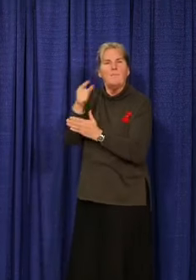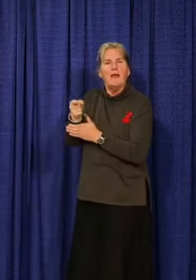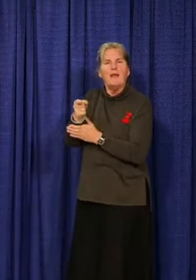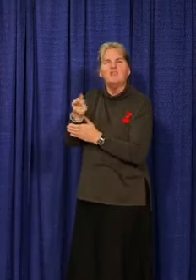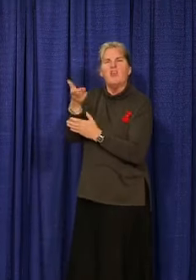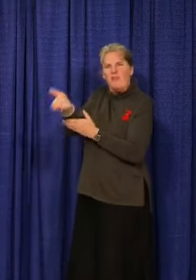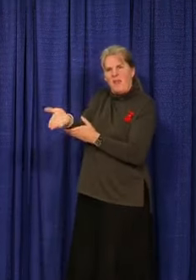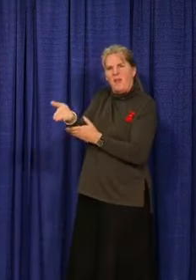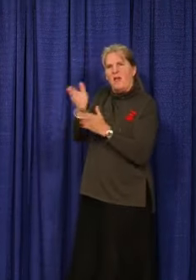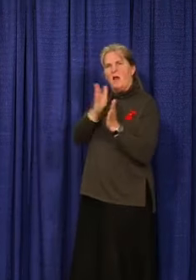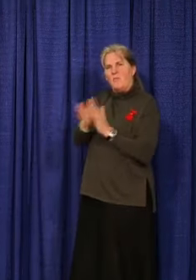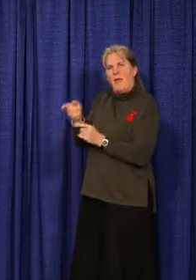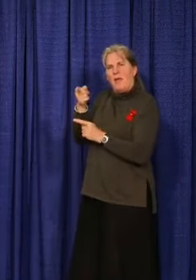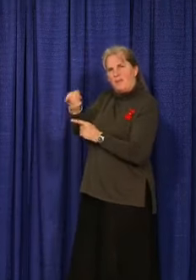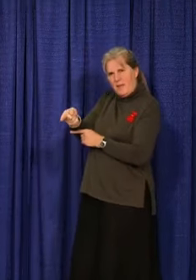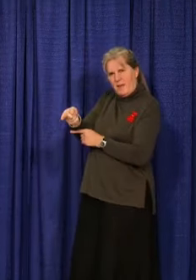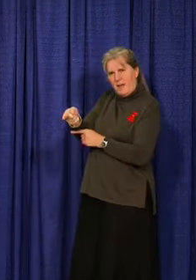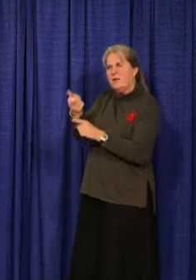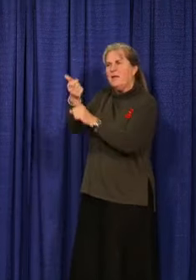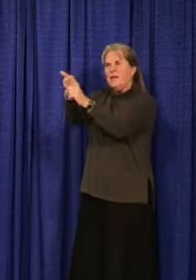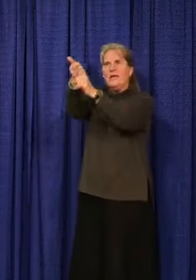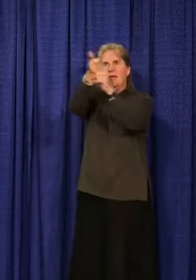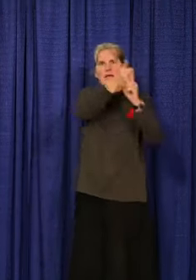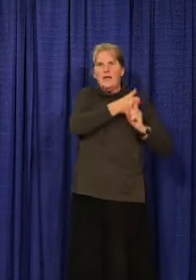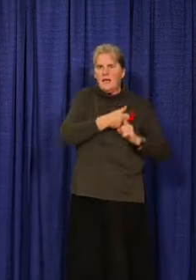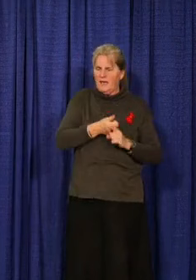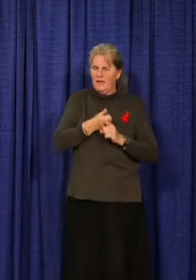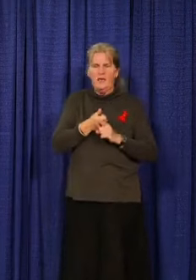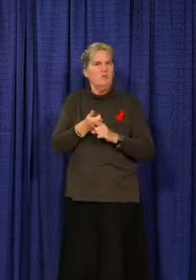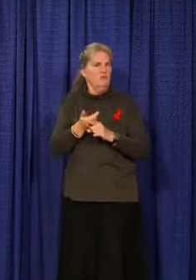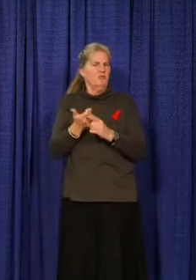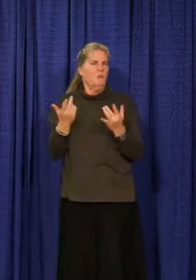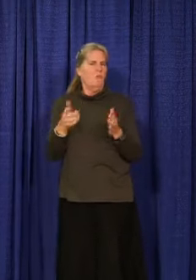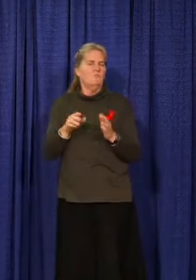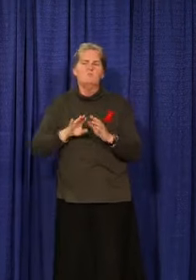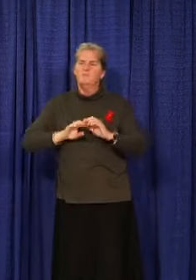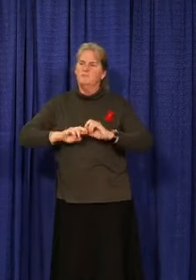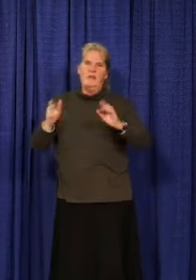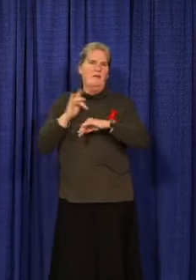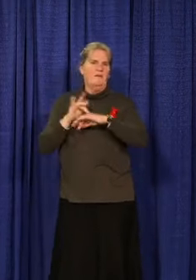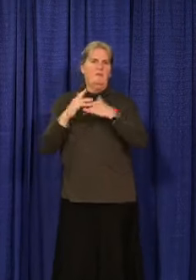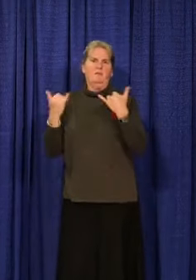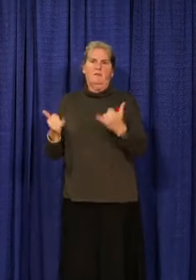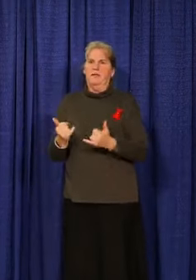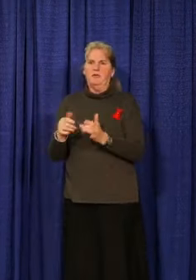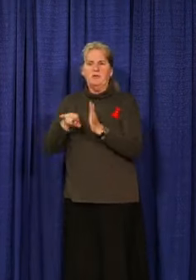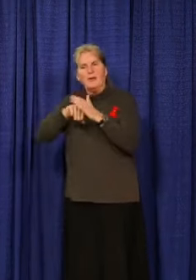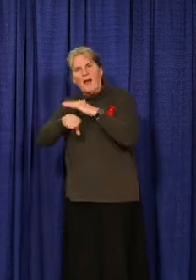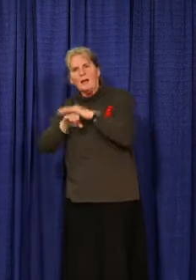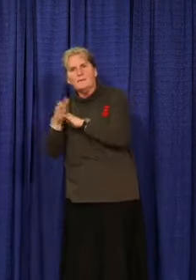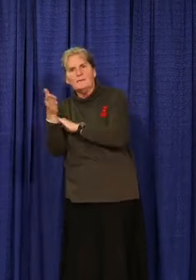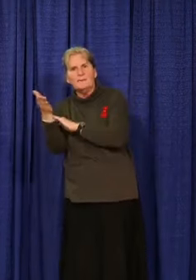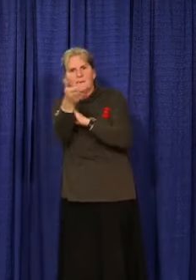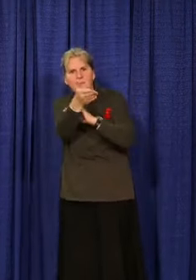Almost all schools have finalized their operational plans and these will be available today.